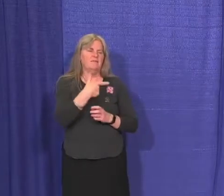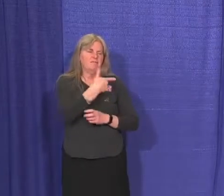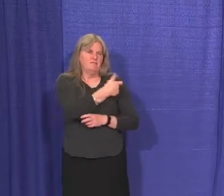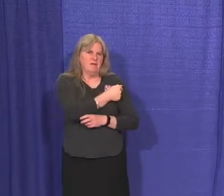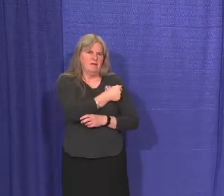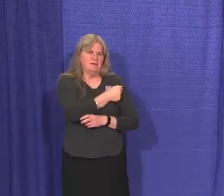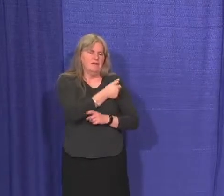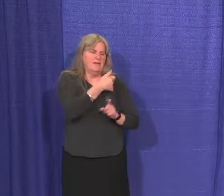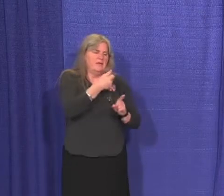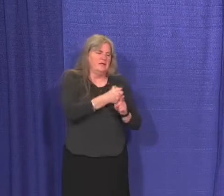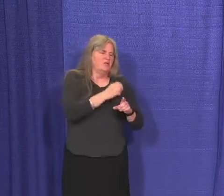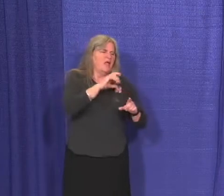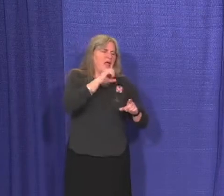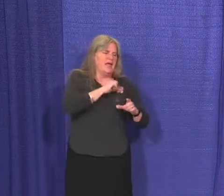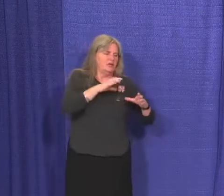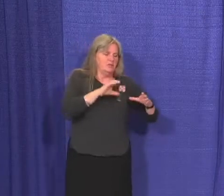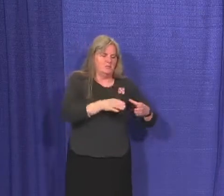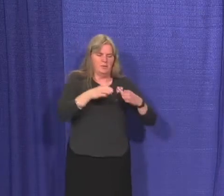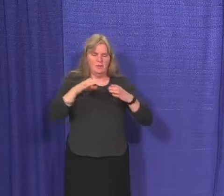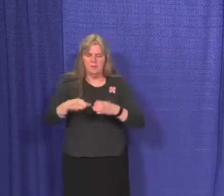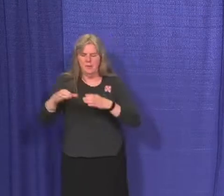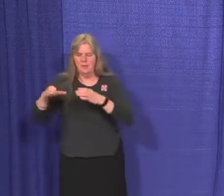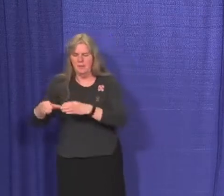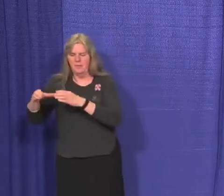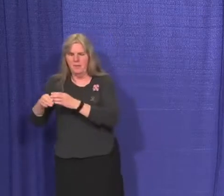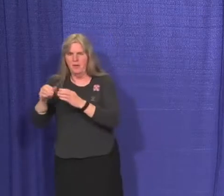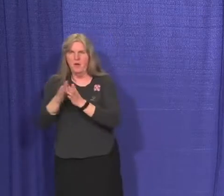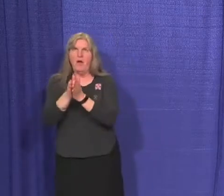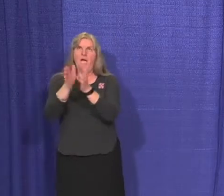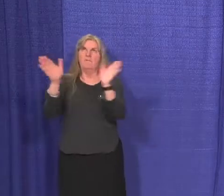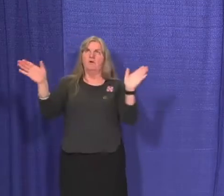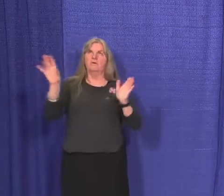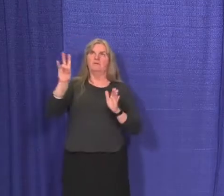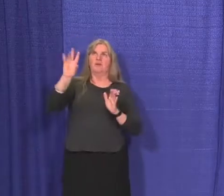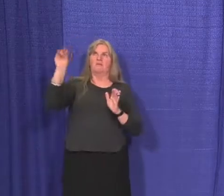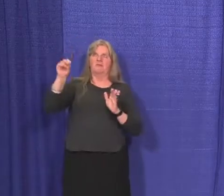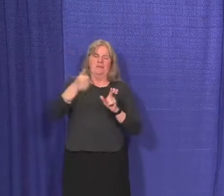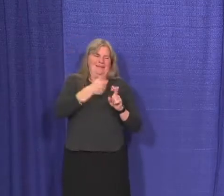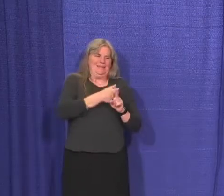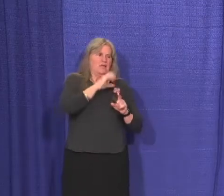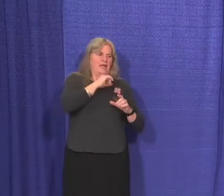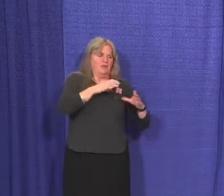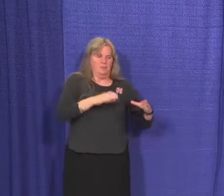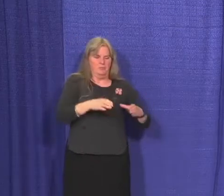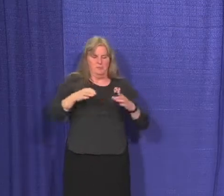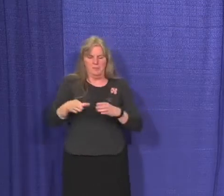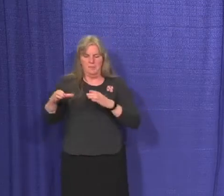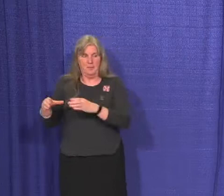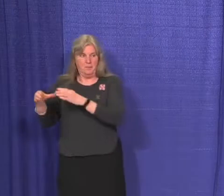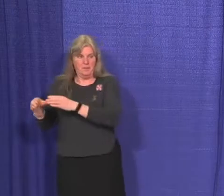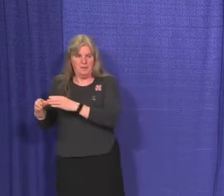Pat: Do you have a second question ten. This is more for Doctor Hanley.